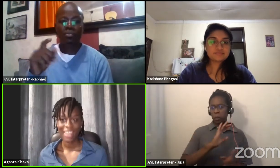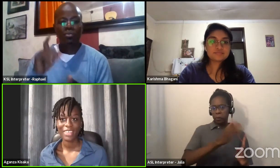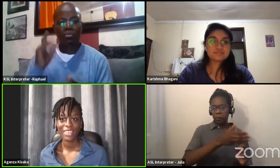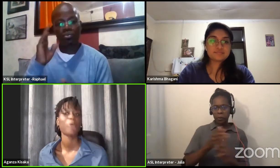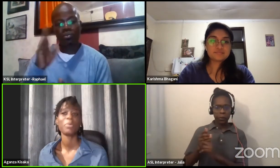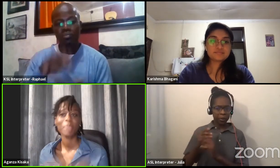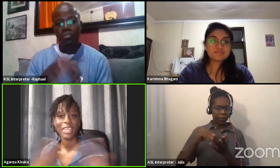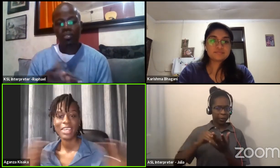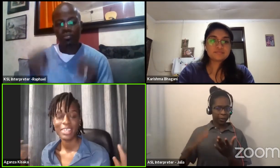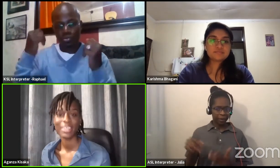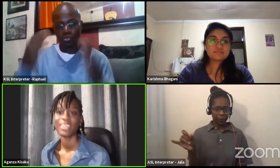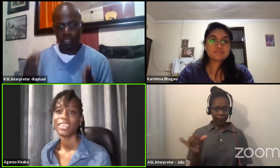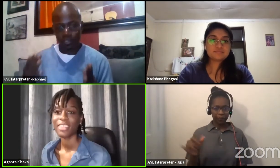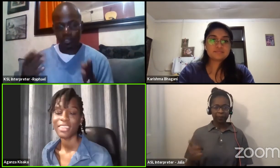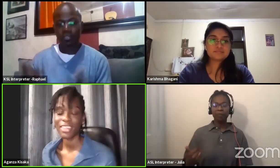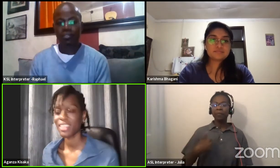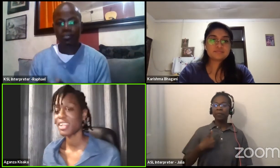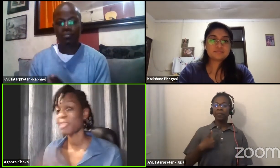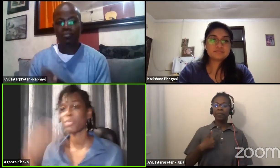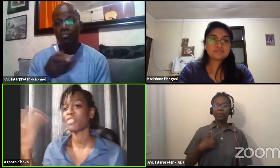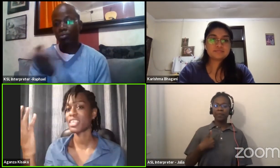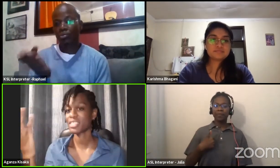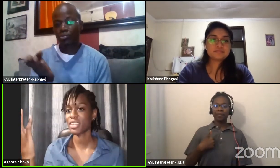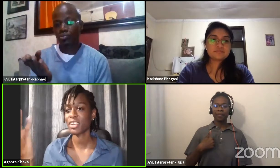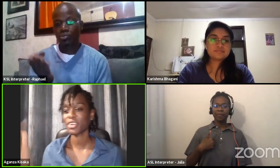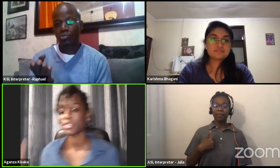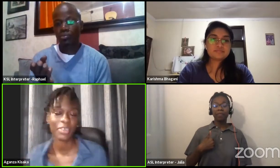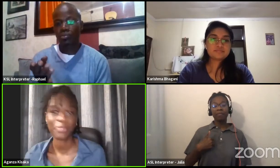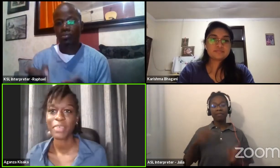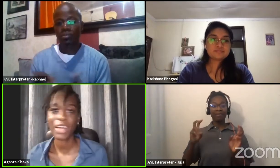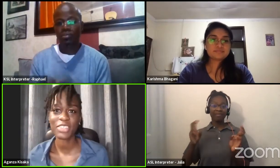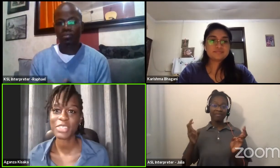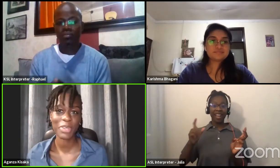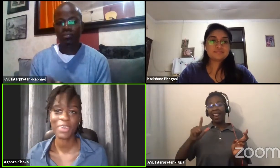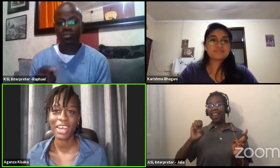And I'll be no, I'll just be your acting coach.